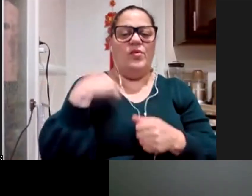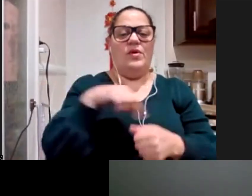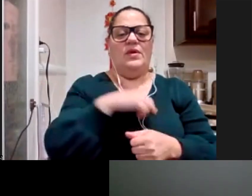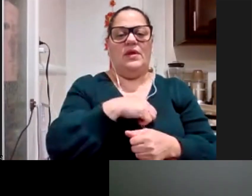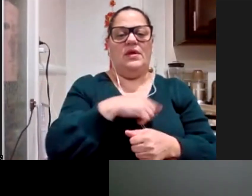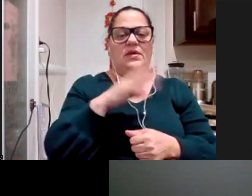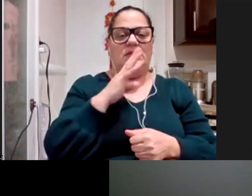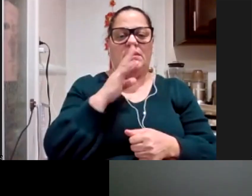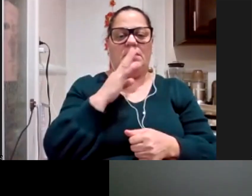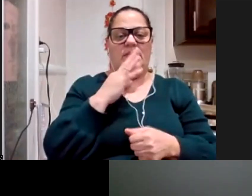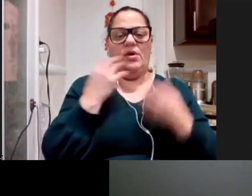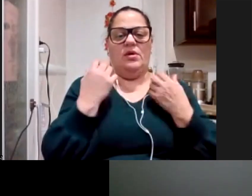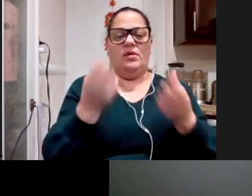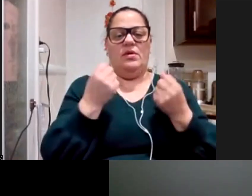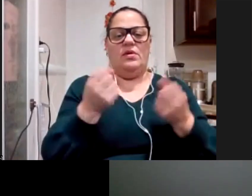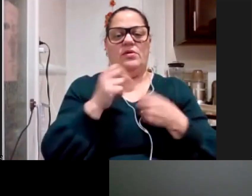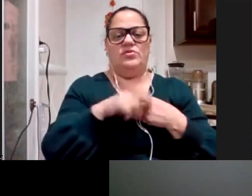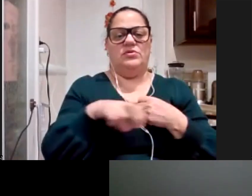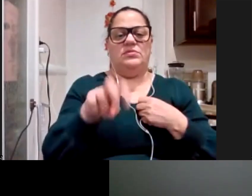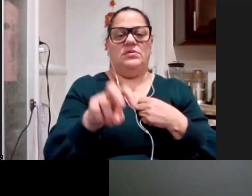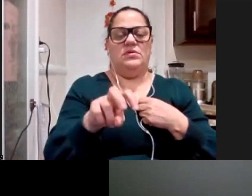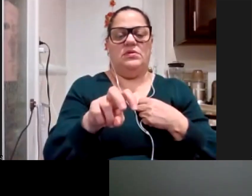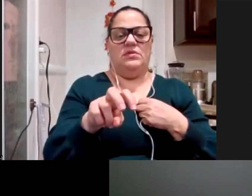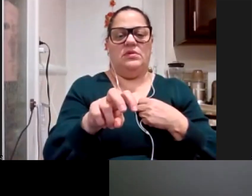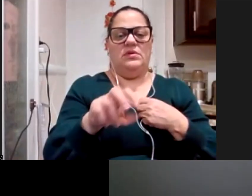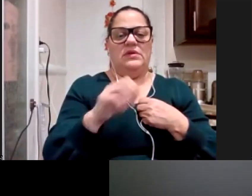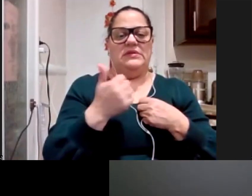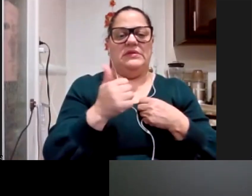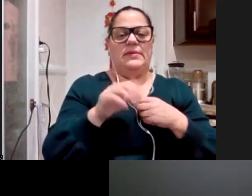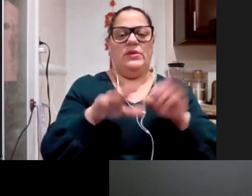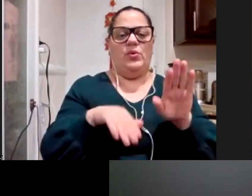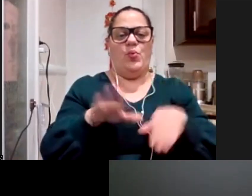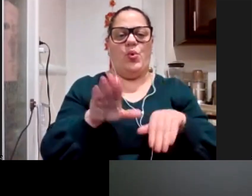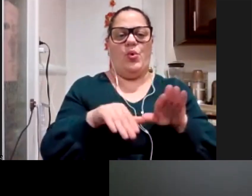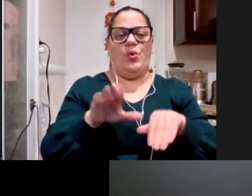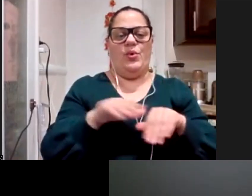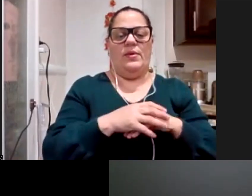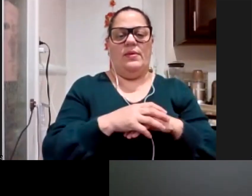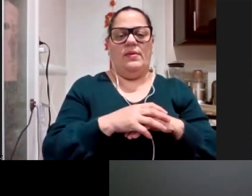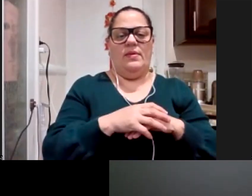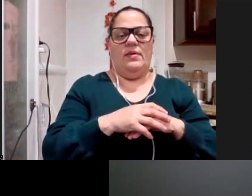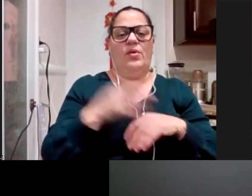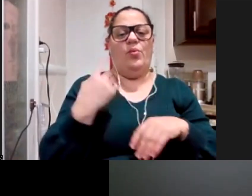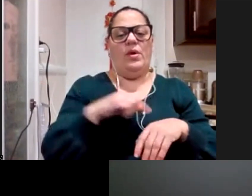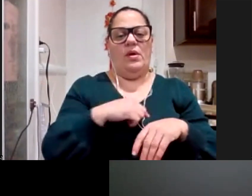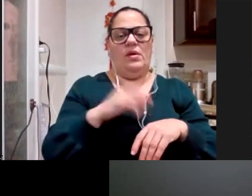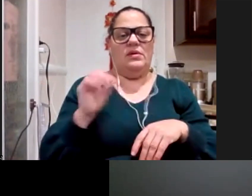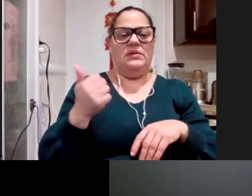about car or any transportation um it's like a 10-minute walk. Um so we are like 10 minutes